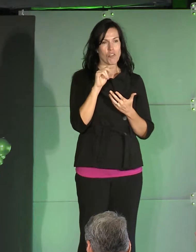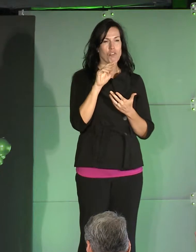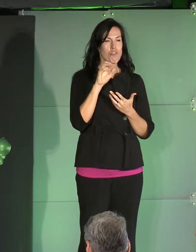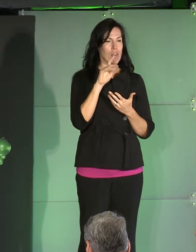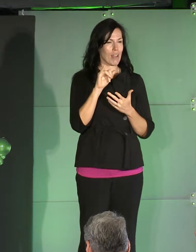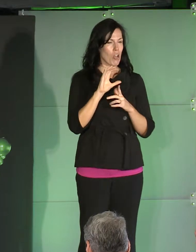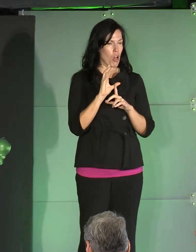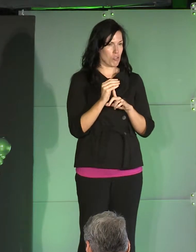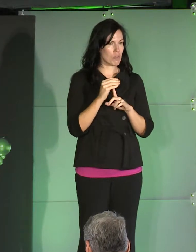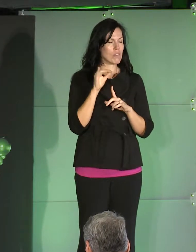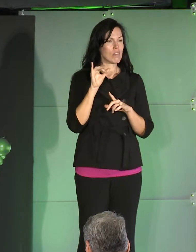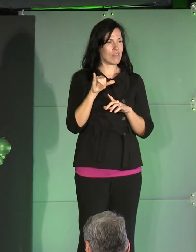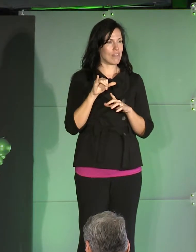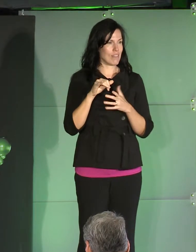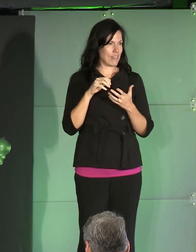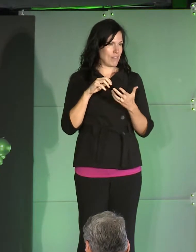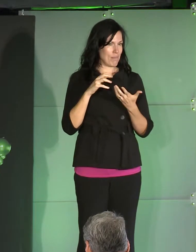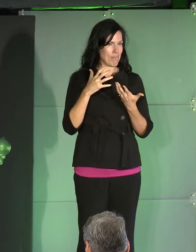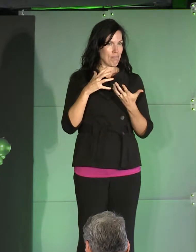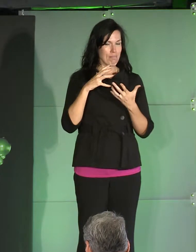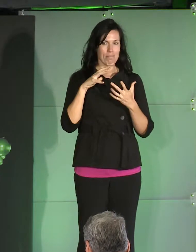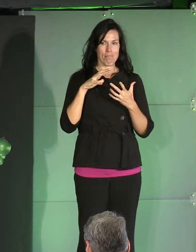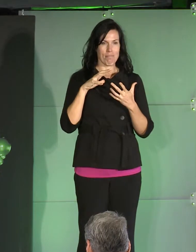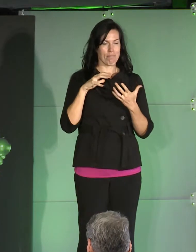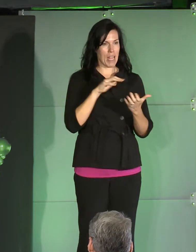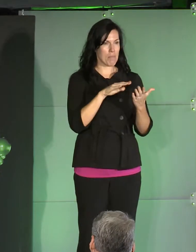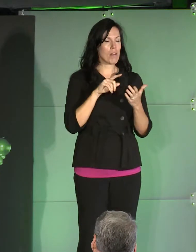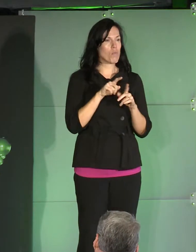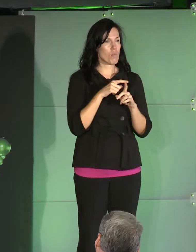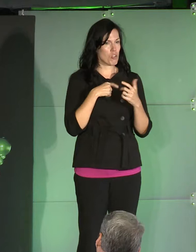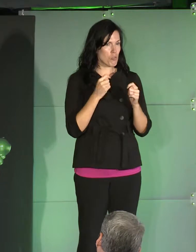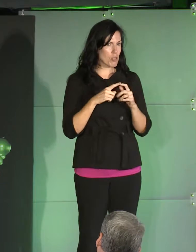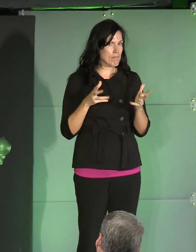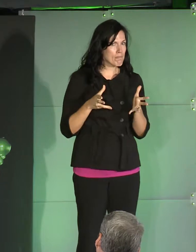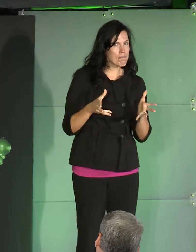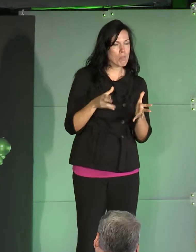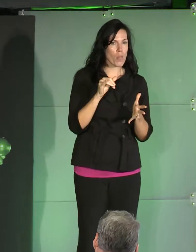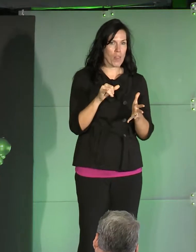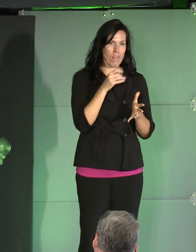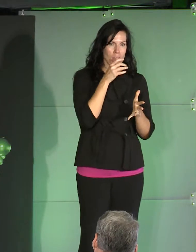you are maybe sort of trying to incentivize a farmer to rethink what they're growing, and how